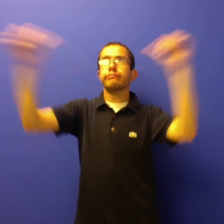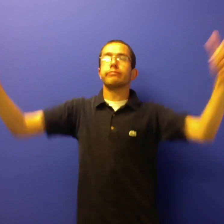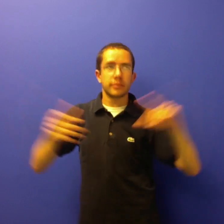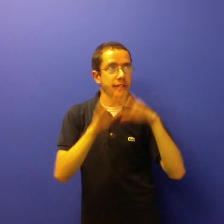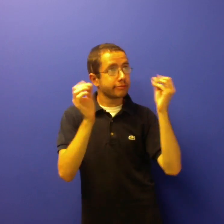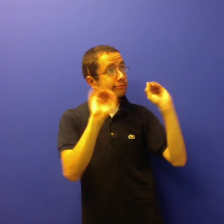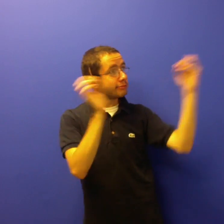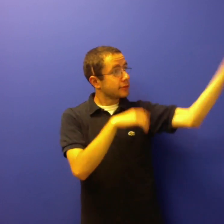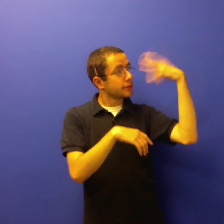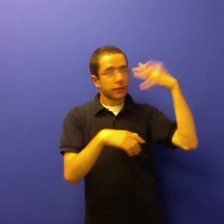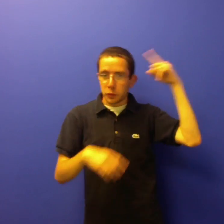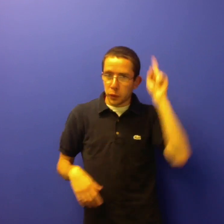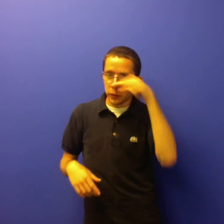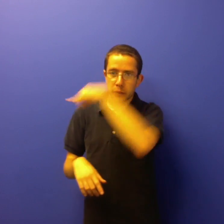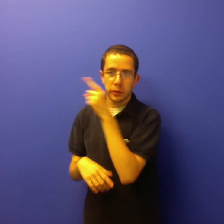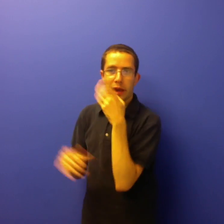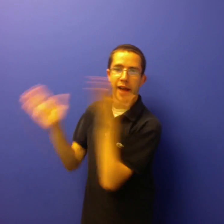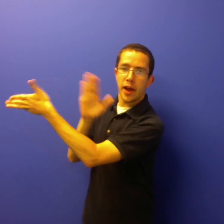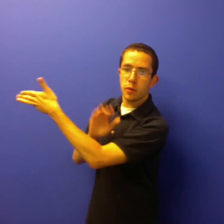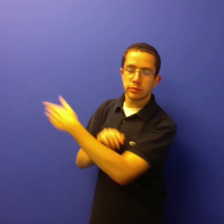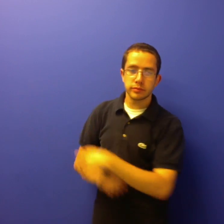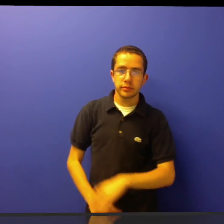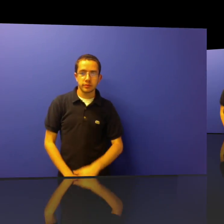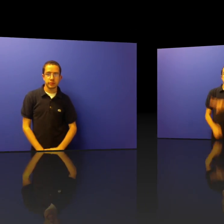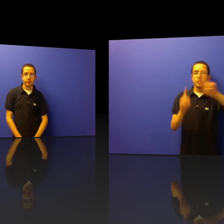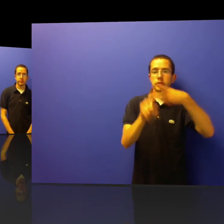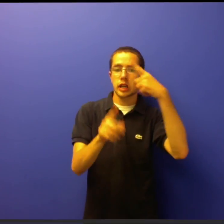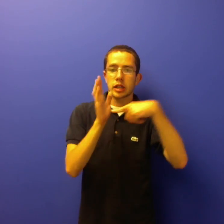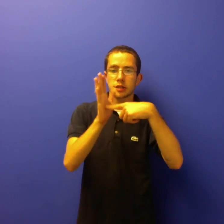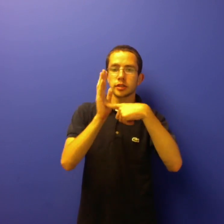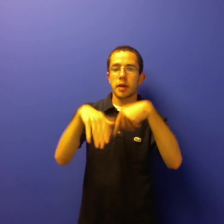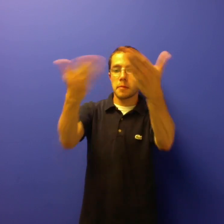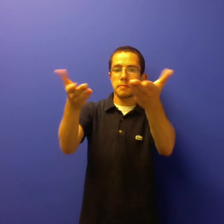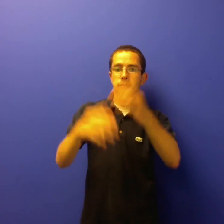It means nothing and going through "ear to ear" *transitions to another slide* Here is a second example *Transitions to another slide* A person wearing blue shirt and a curly long hair is standing behind a red background